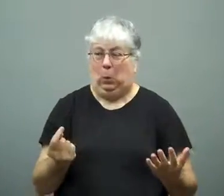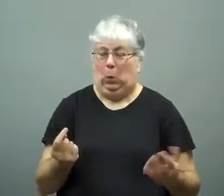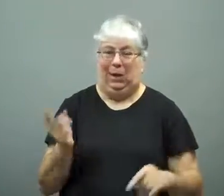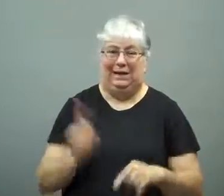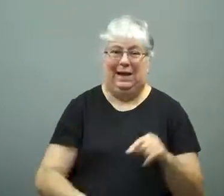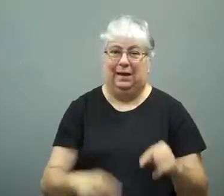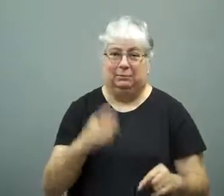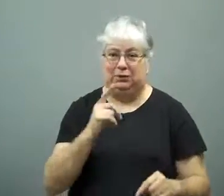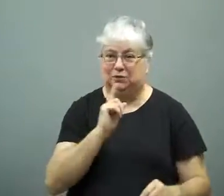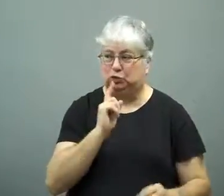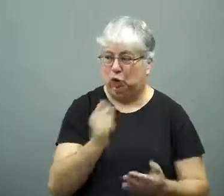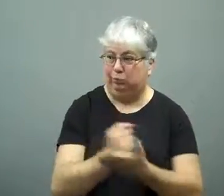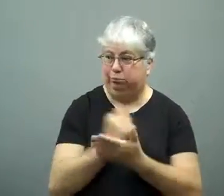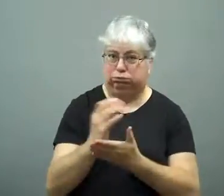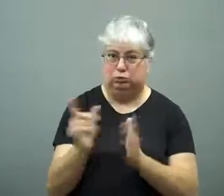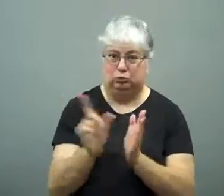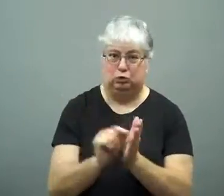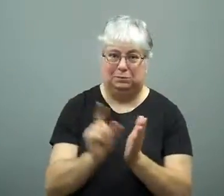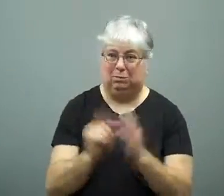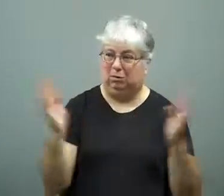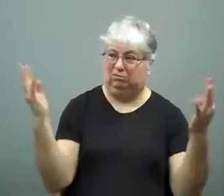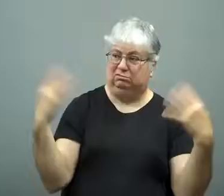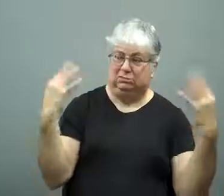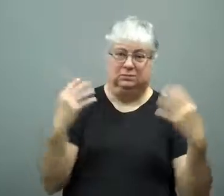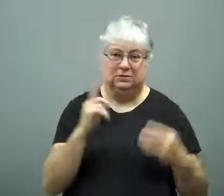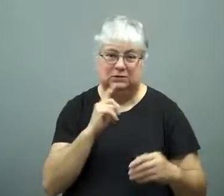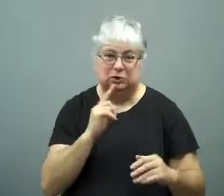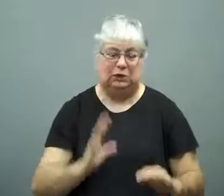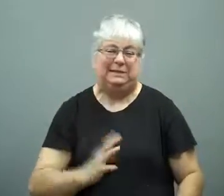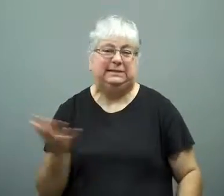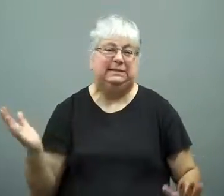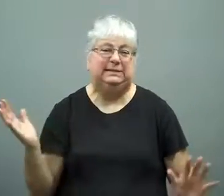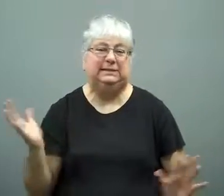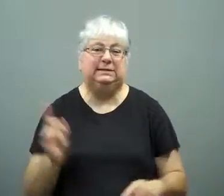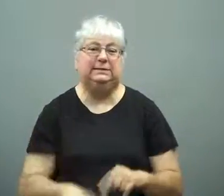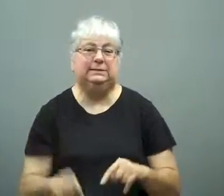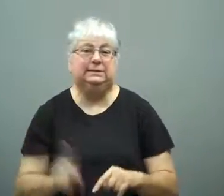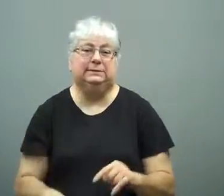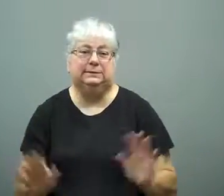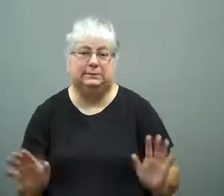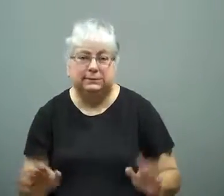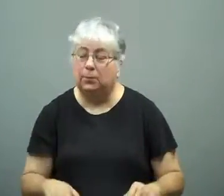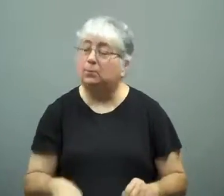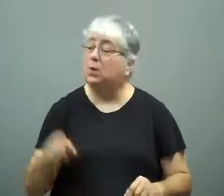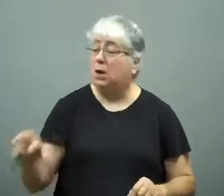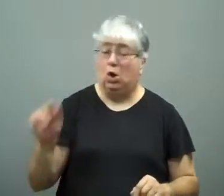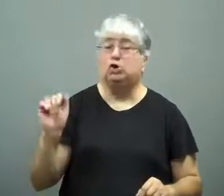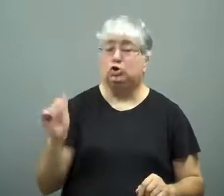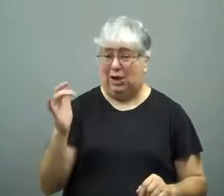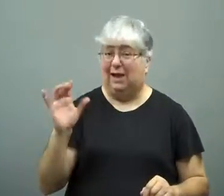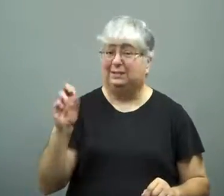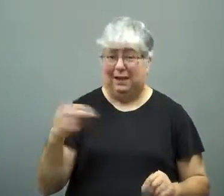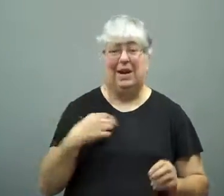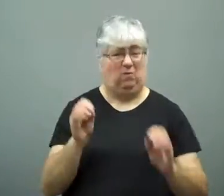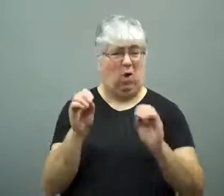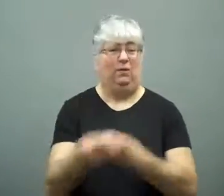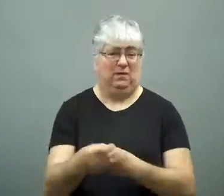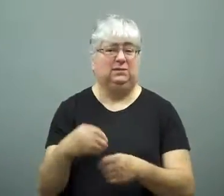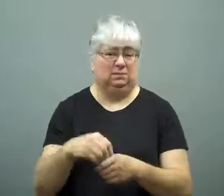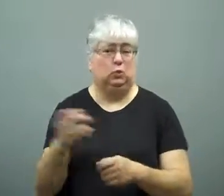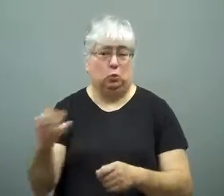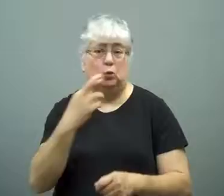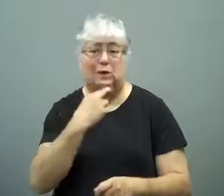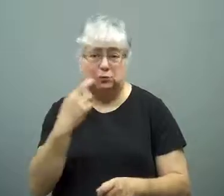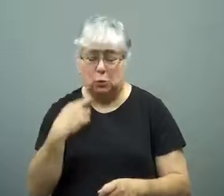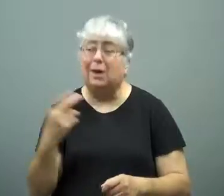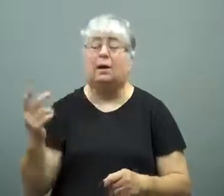She said she couldn't do it, because the media would give her a bad rap for it.